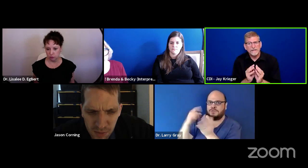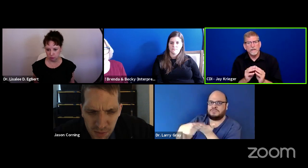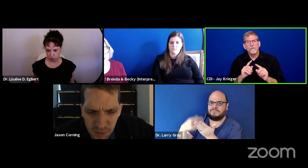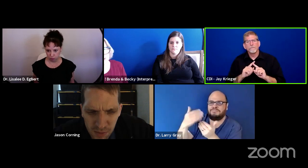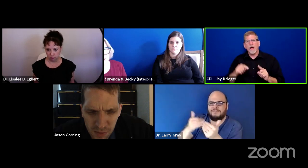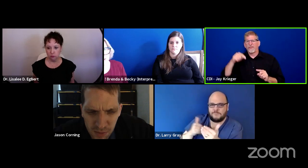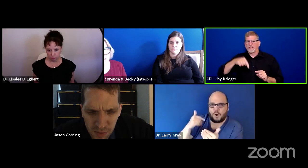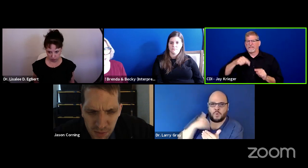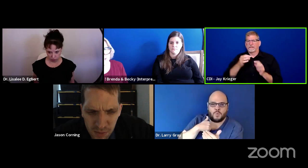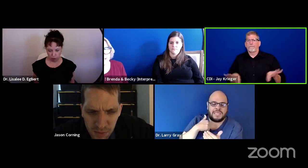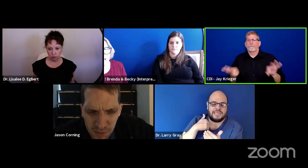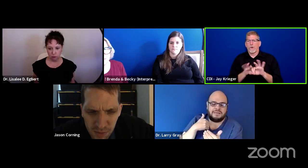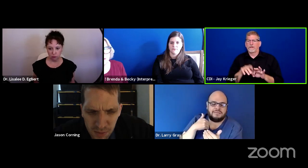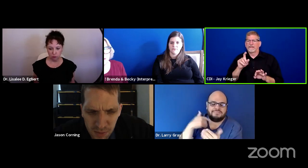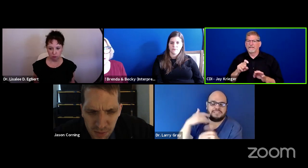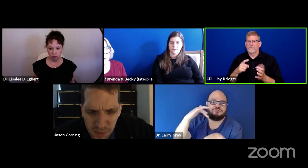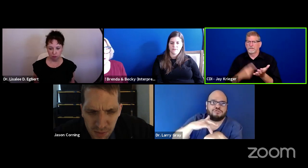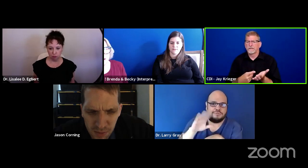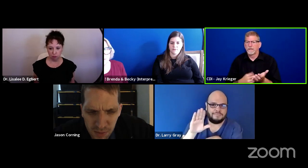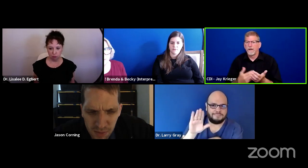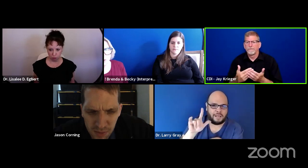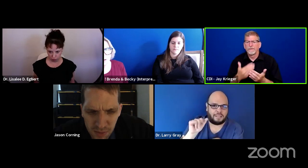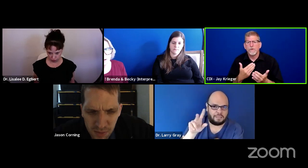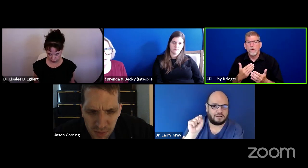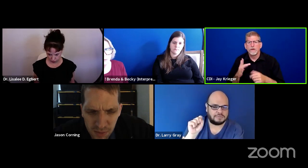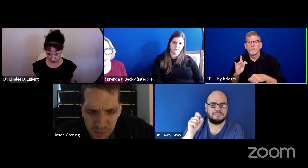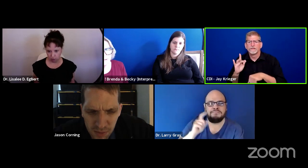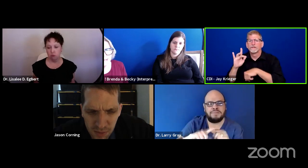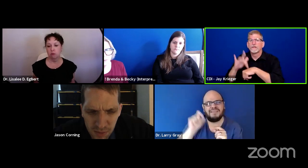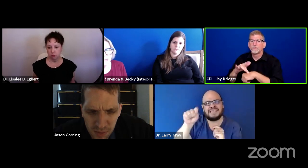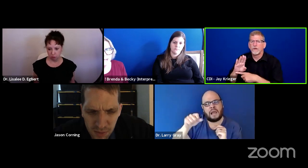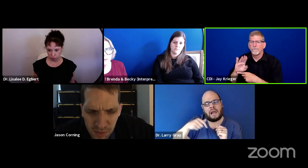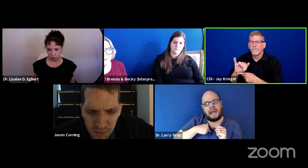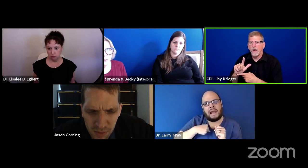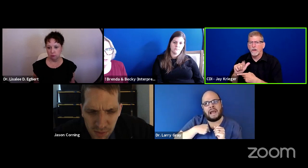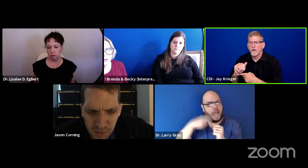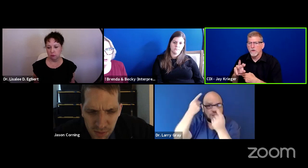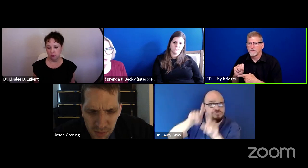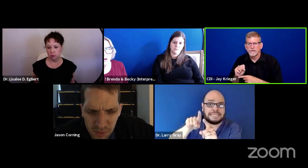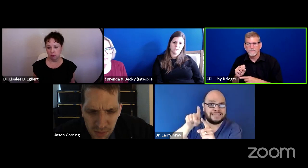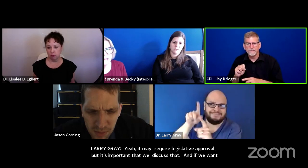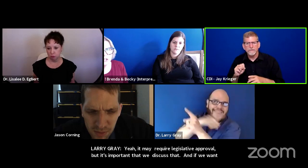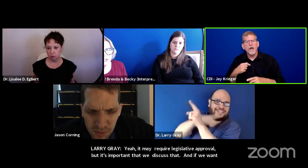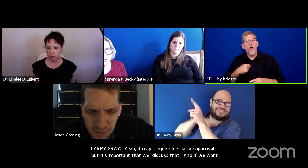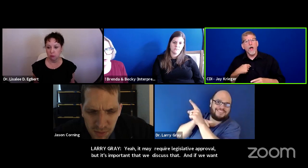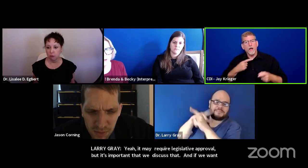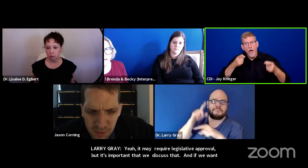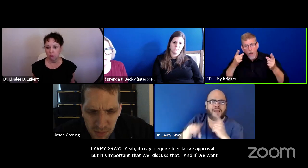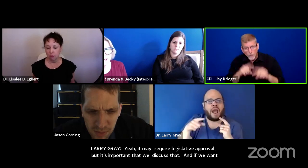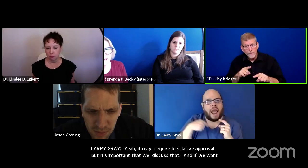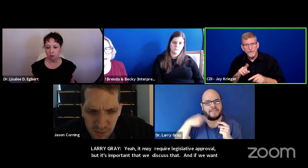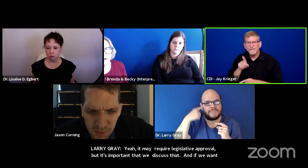We need to discuss this before our December meeting if we want to make changes to our bylaws.